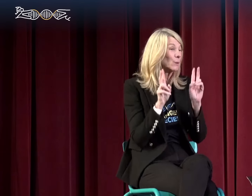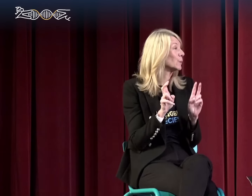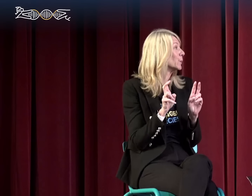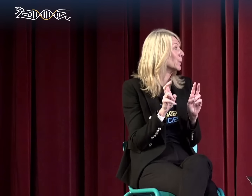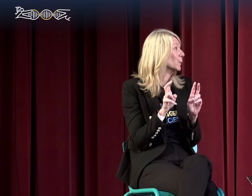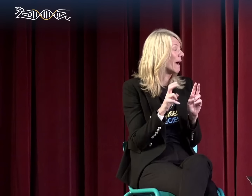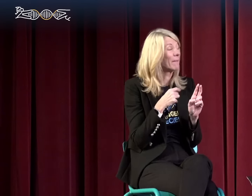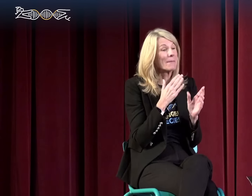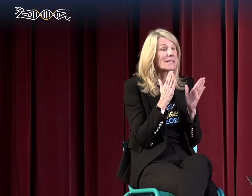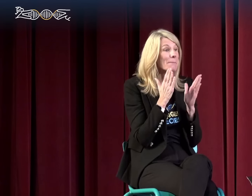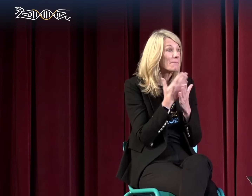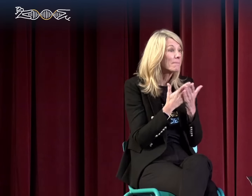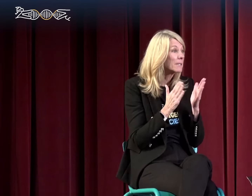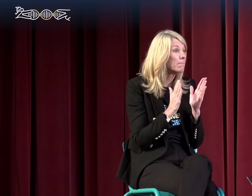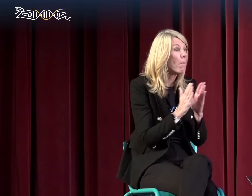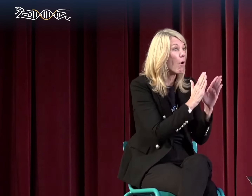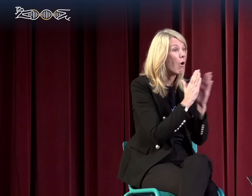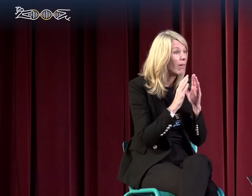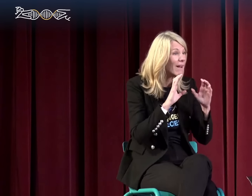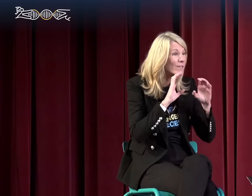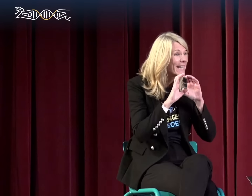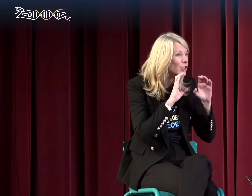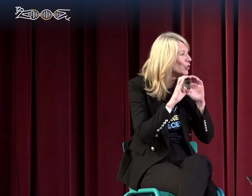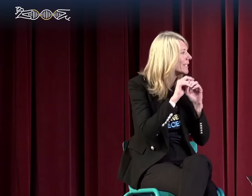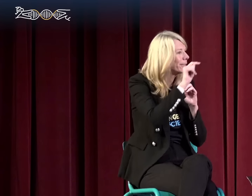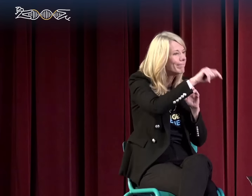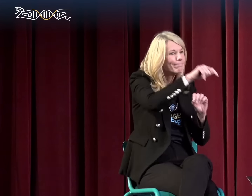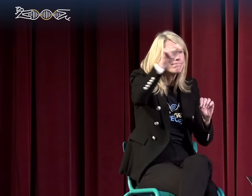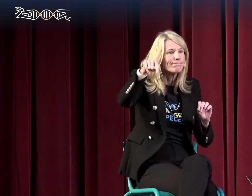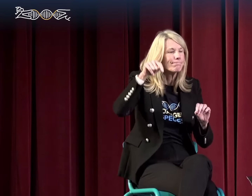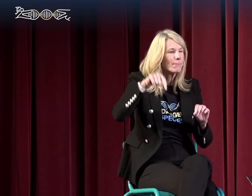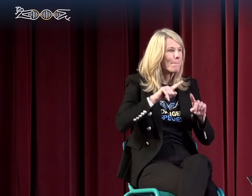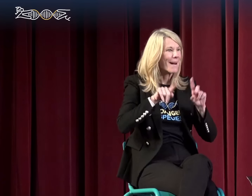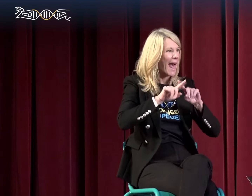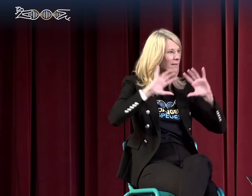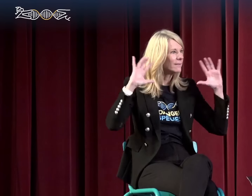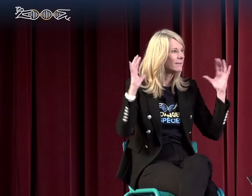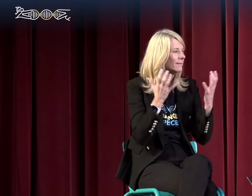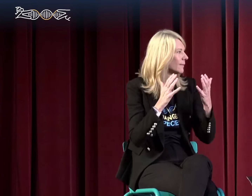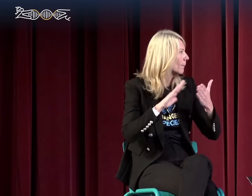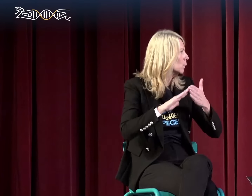of issues, some small conversations that might be happening in pockets of our community.